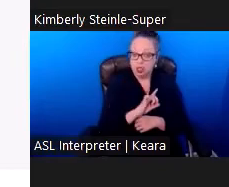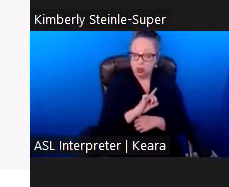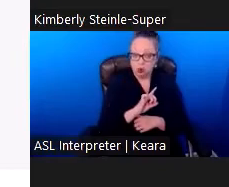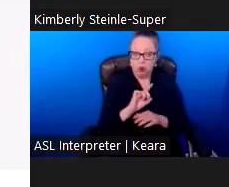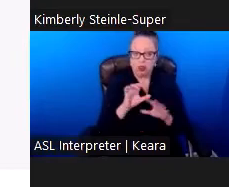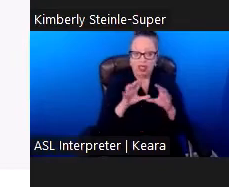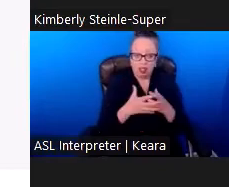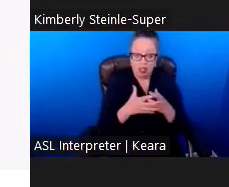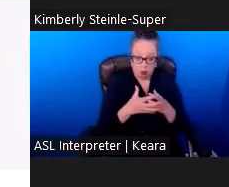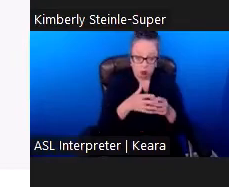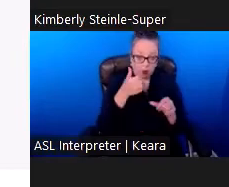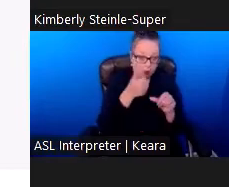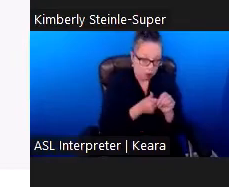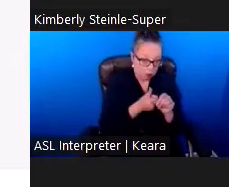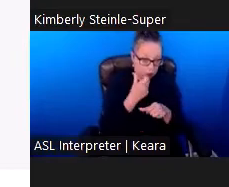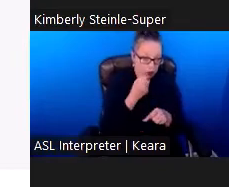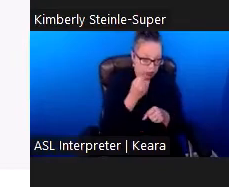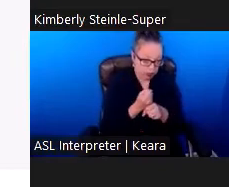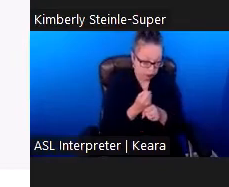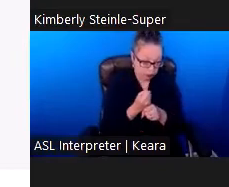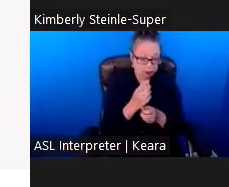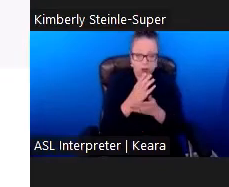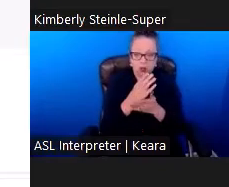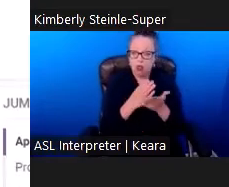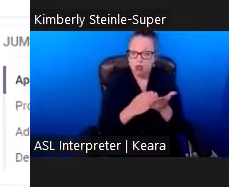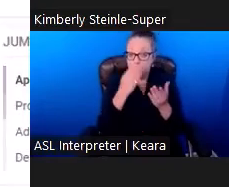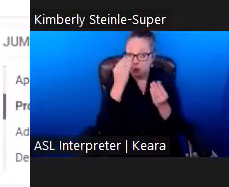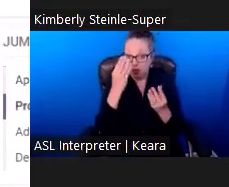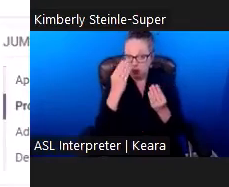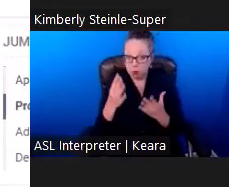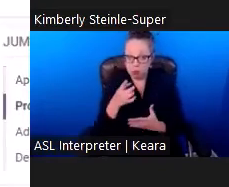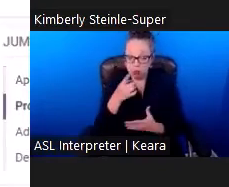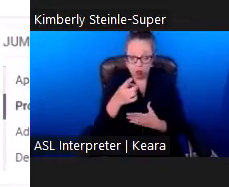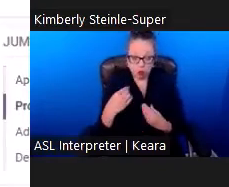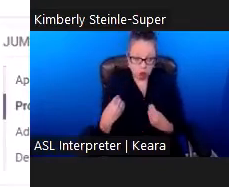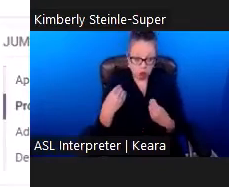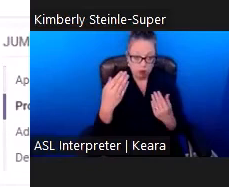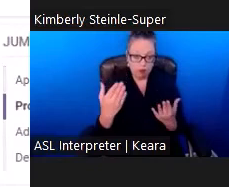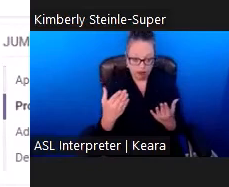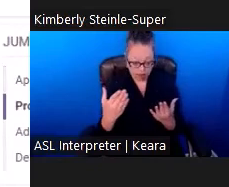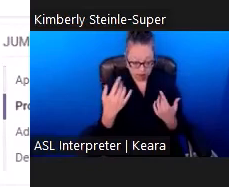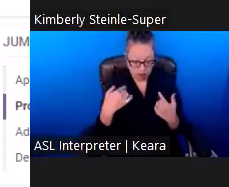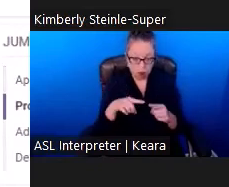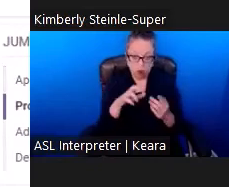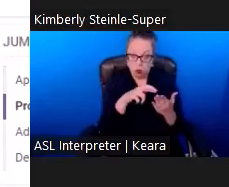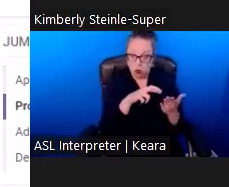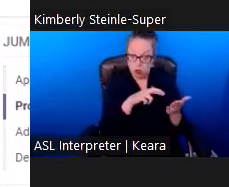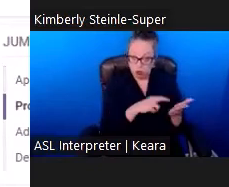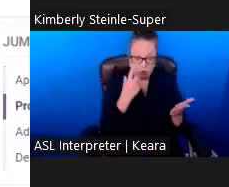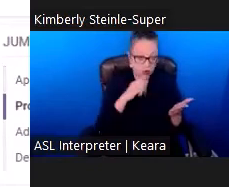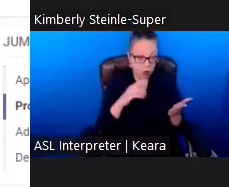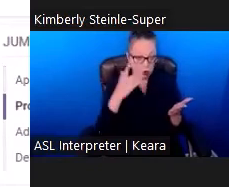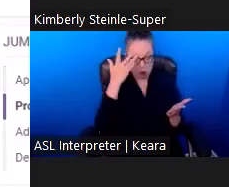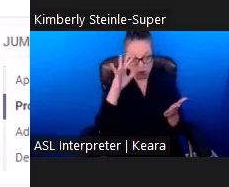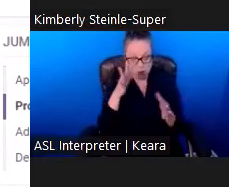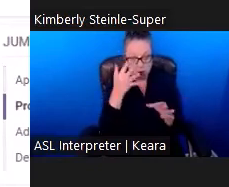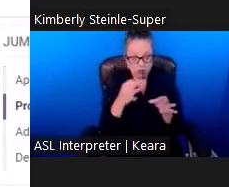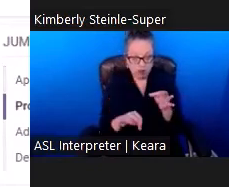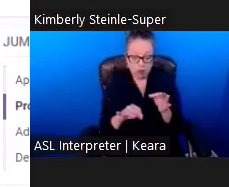Some of the information you provided when registering for your SmartSimple account will